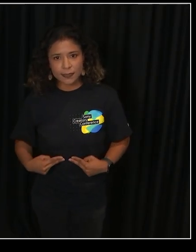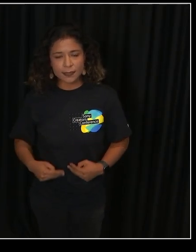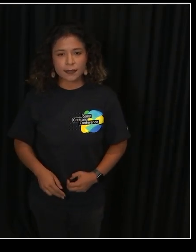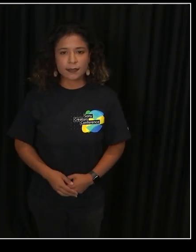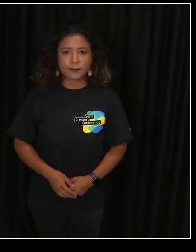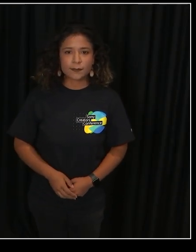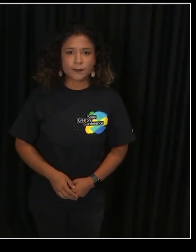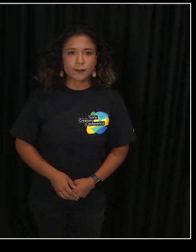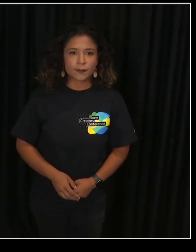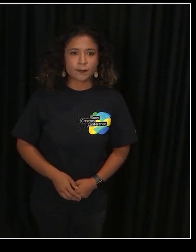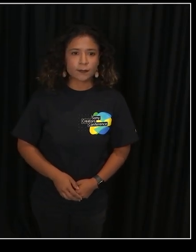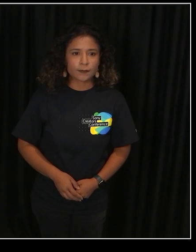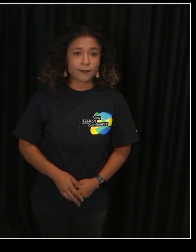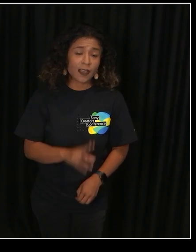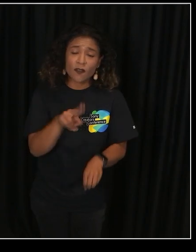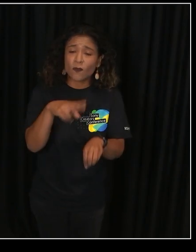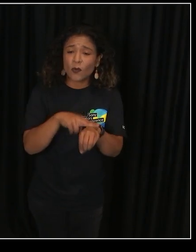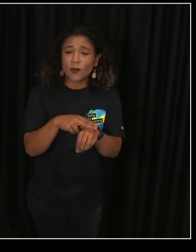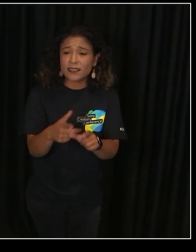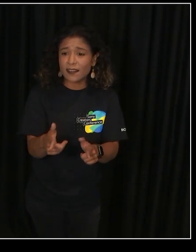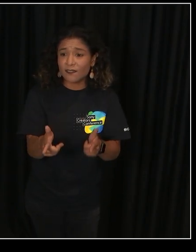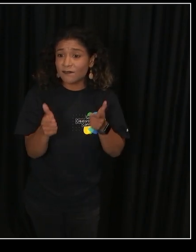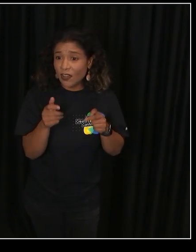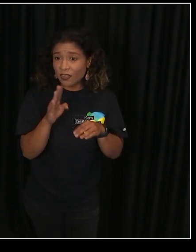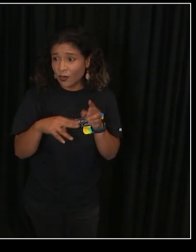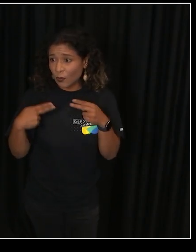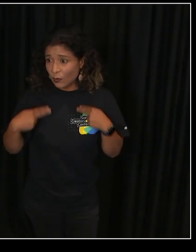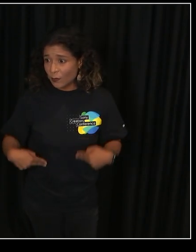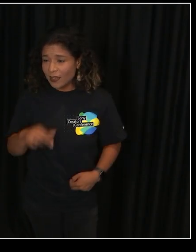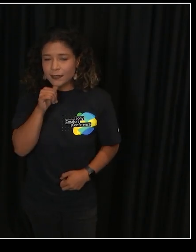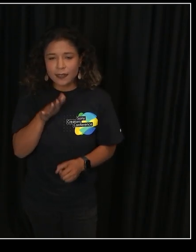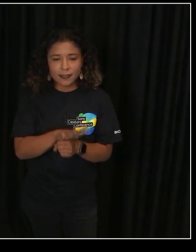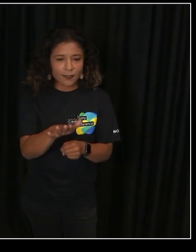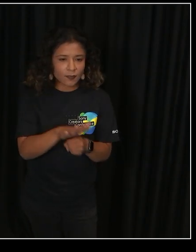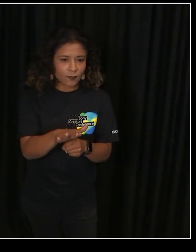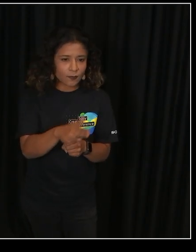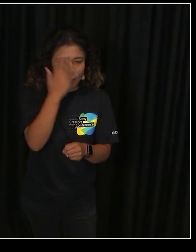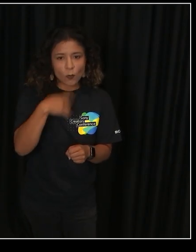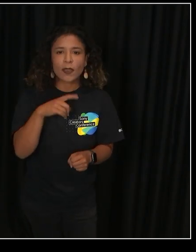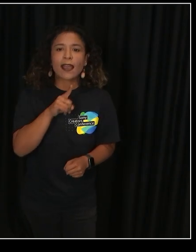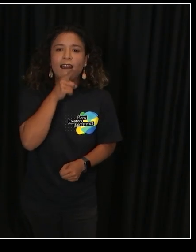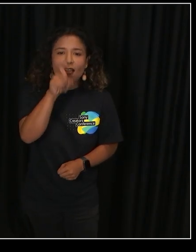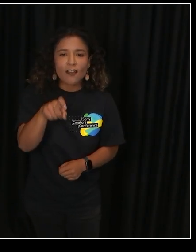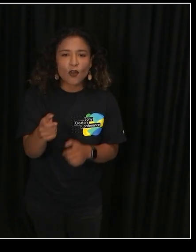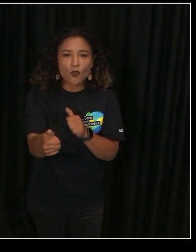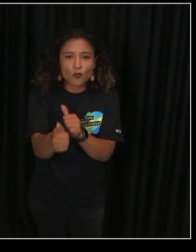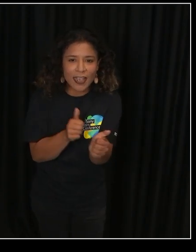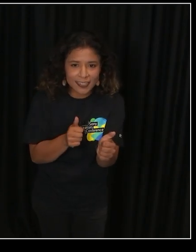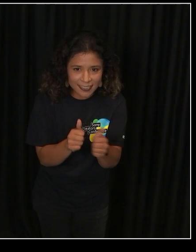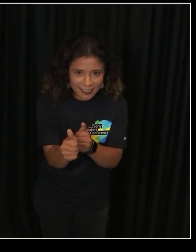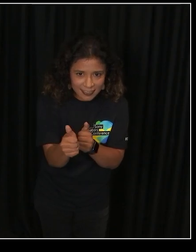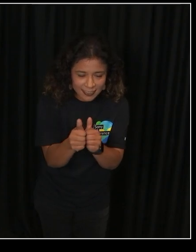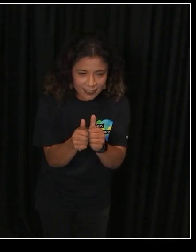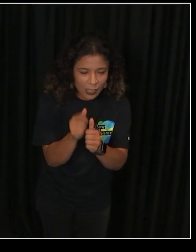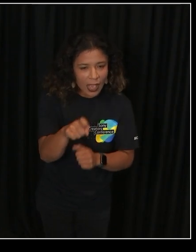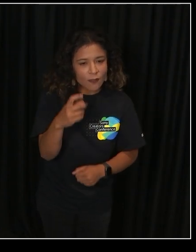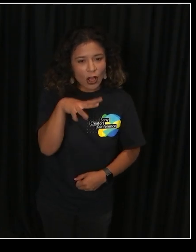Now, of course, being faster than the best humans isn't enough because you actually have to race. And you have to learn to do these other two things